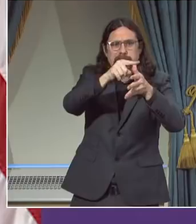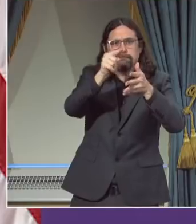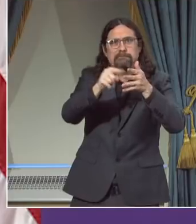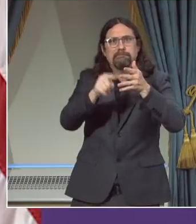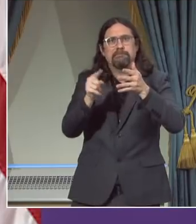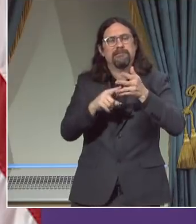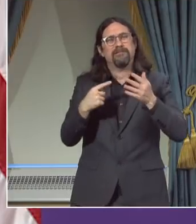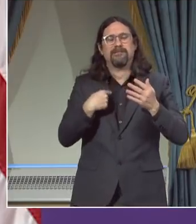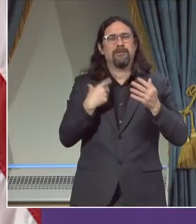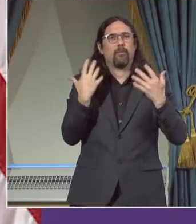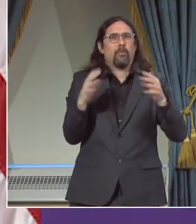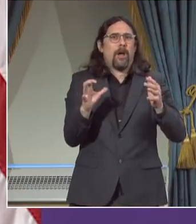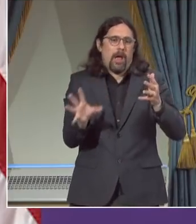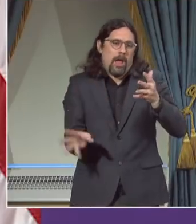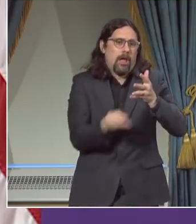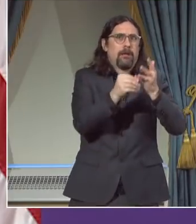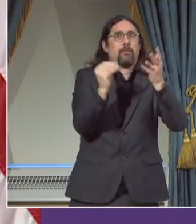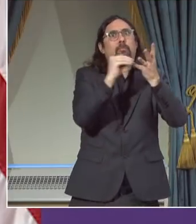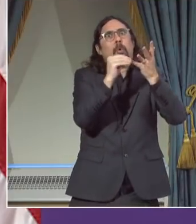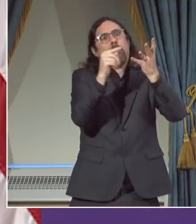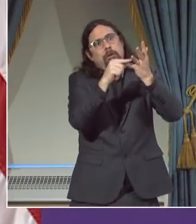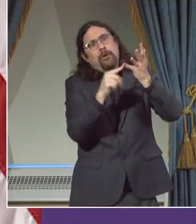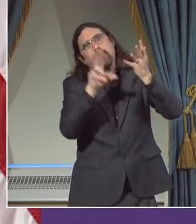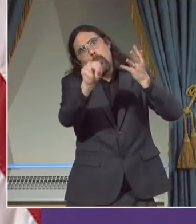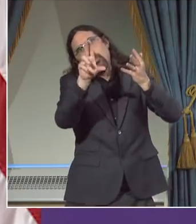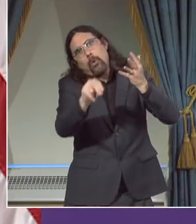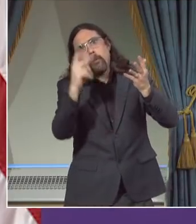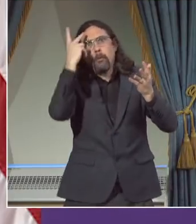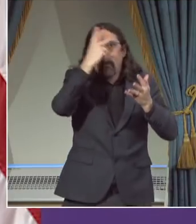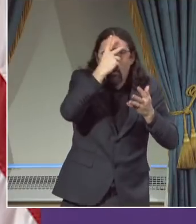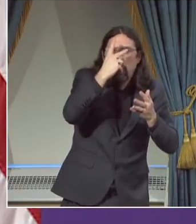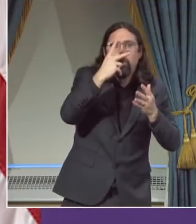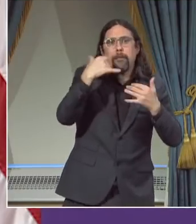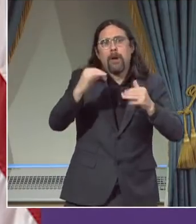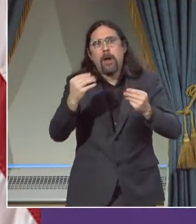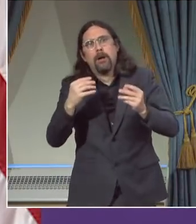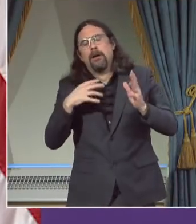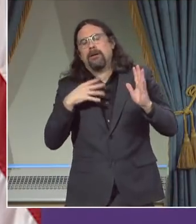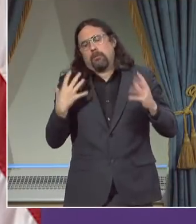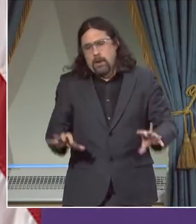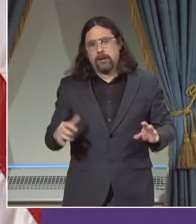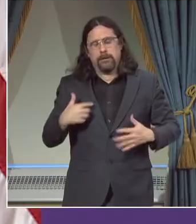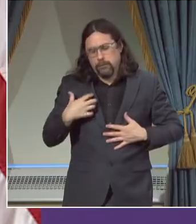IF OUR ENFORCEMENT AGENCIES SEE A PATTERN OF NON-COMPLIANCE ANYWHERE, WE WILL